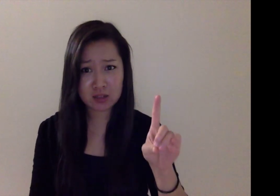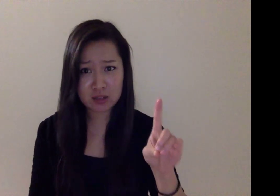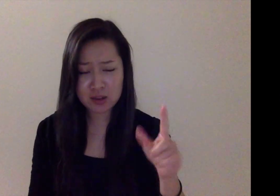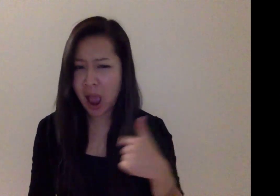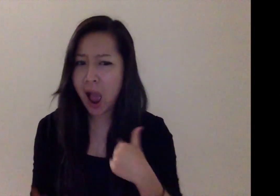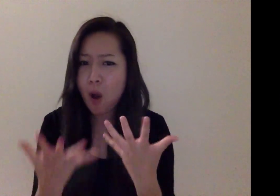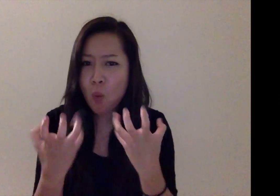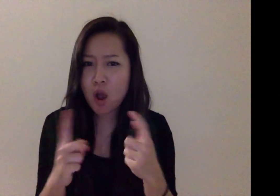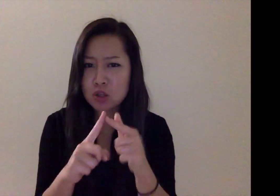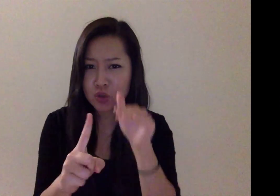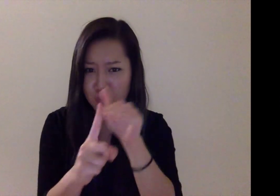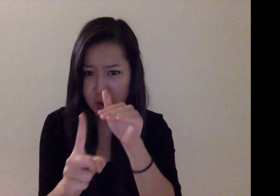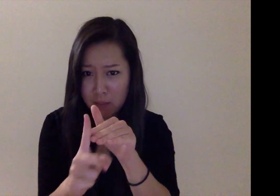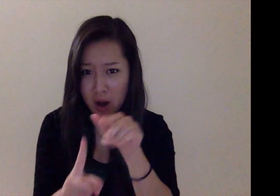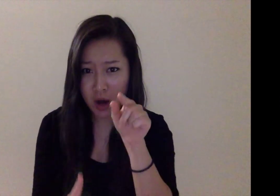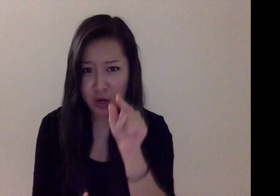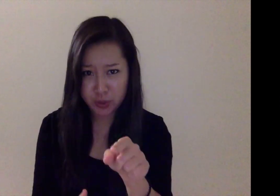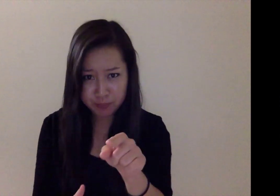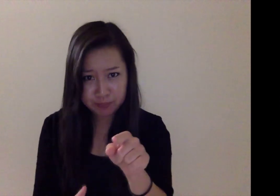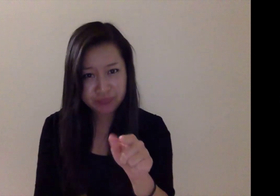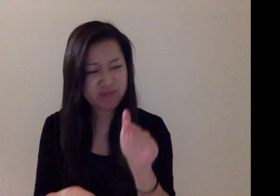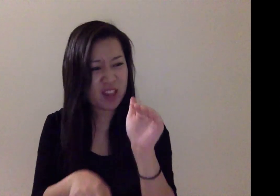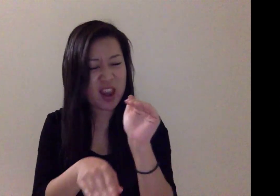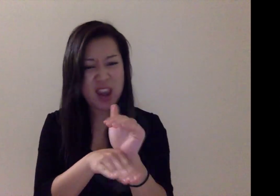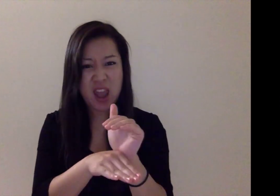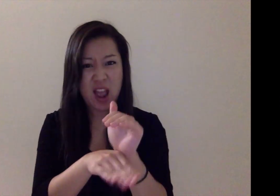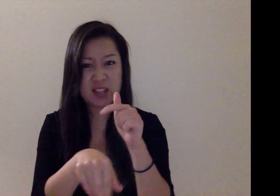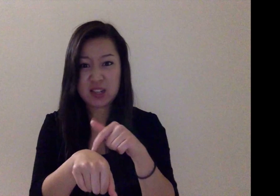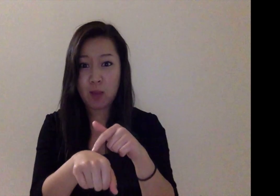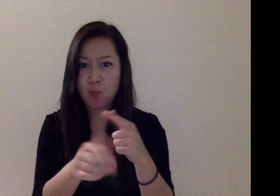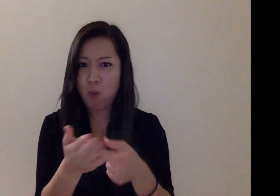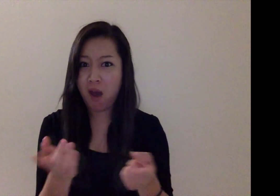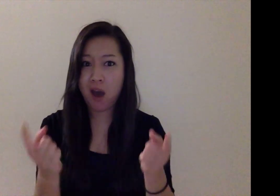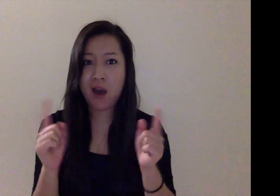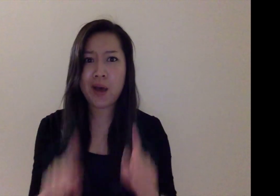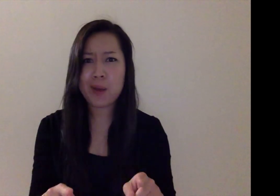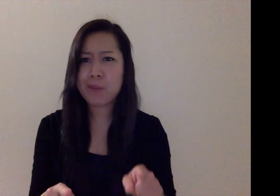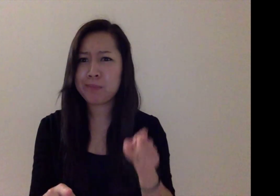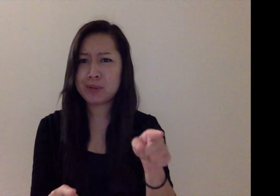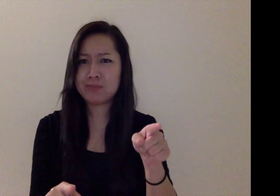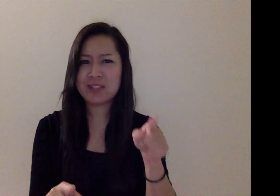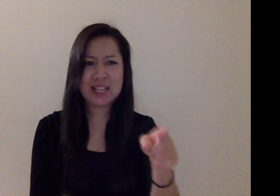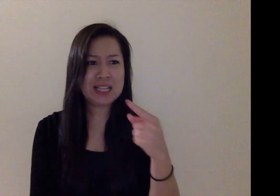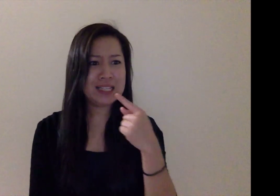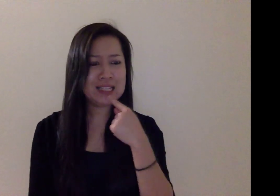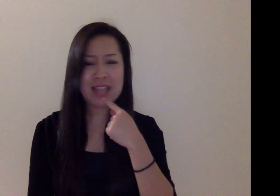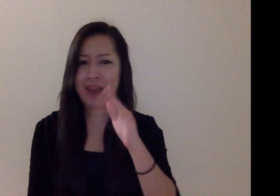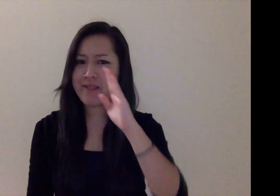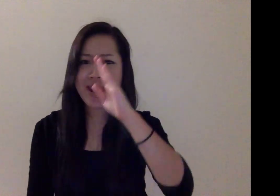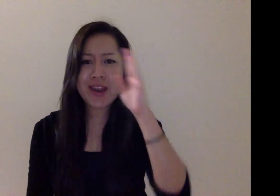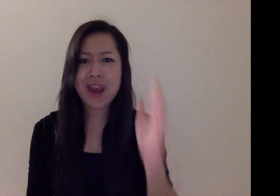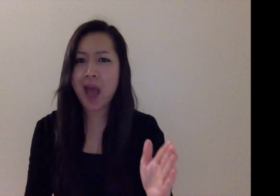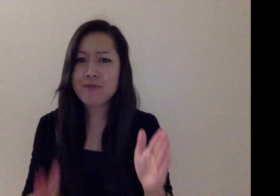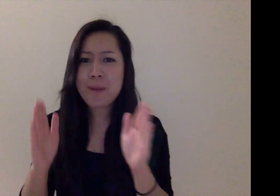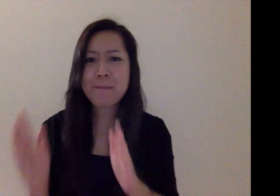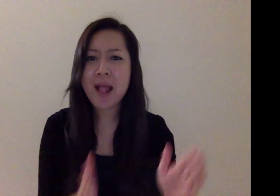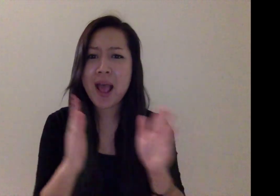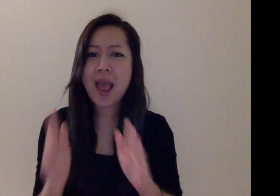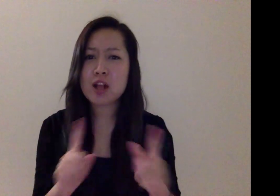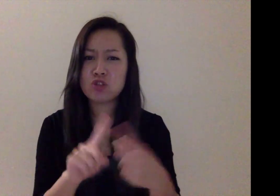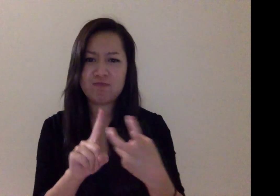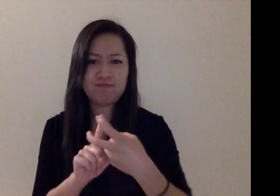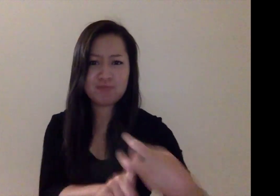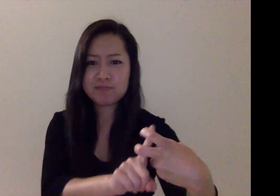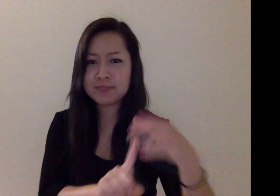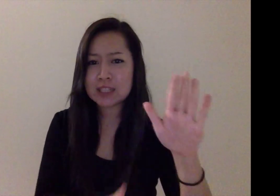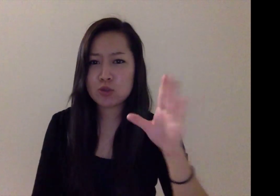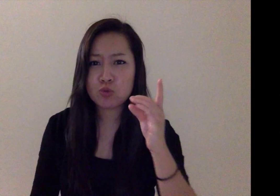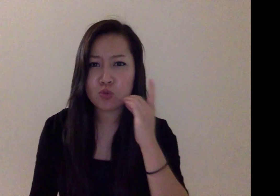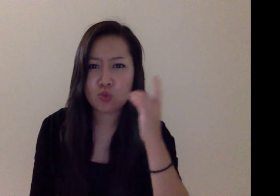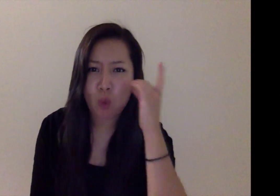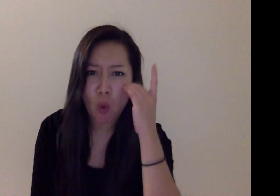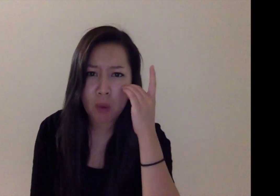I want to remind you, the night after it happened he said he never planned to take me back to his dorm.